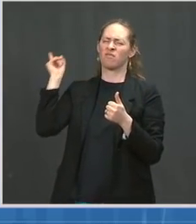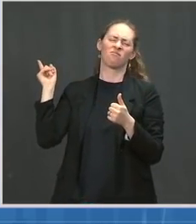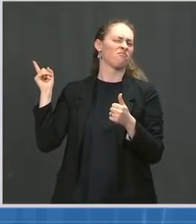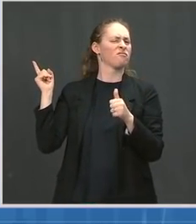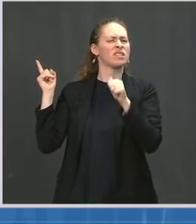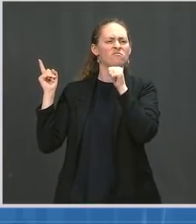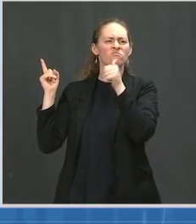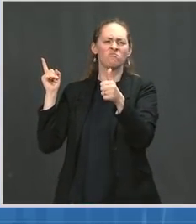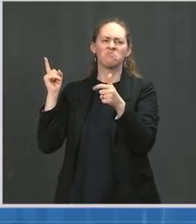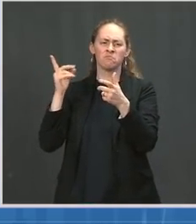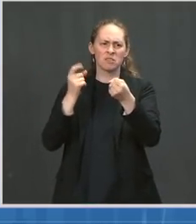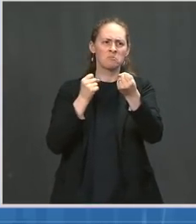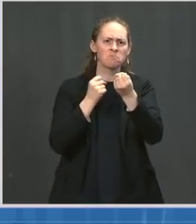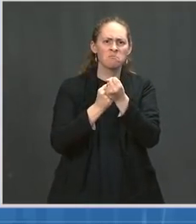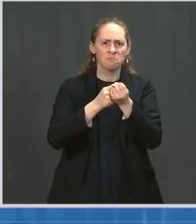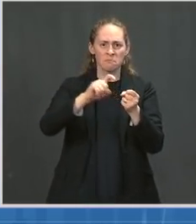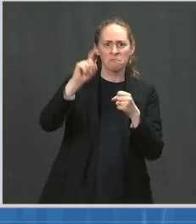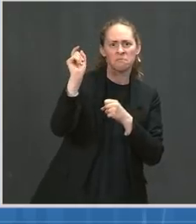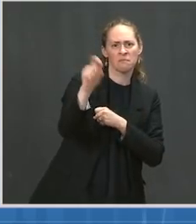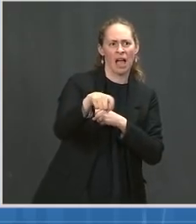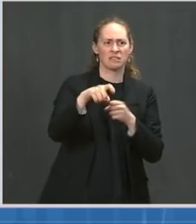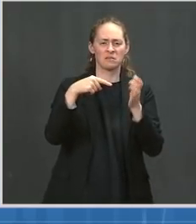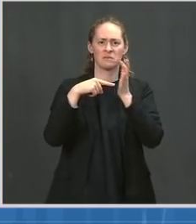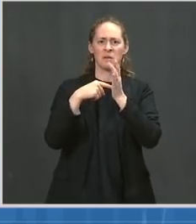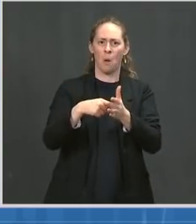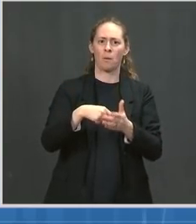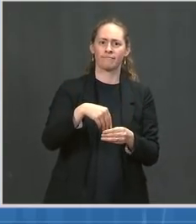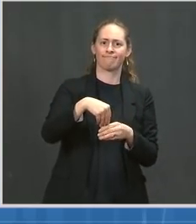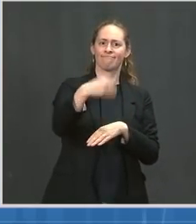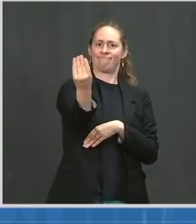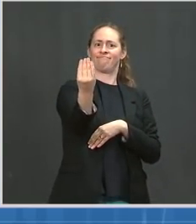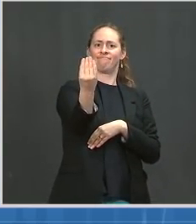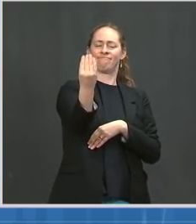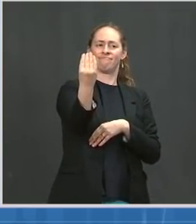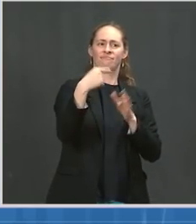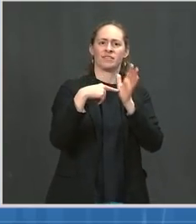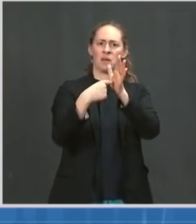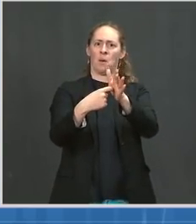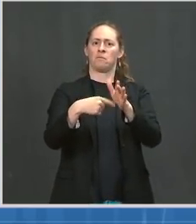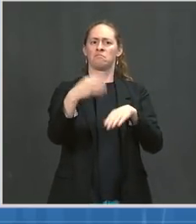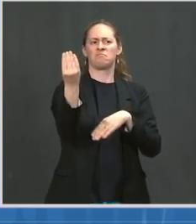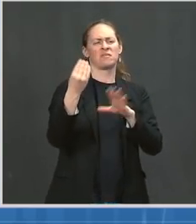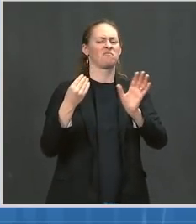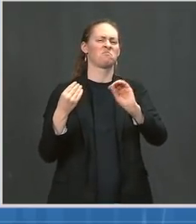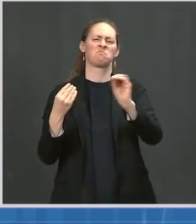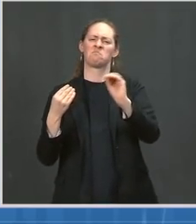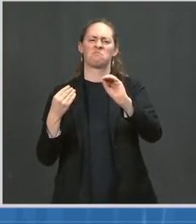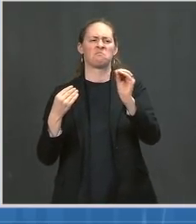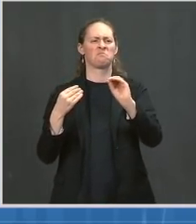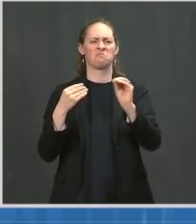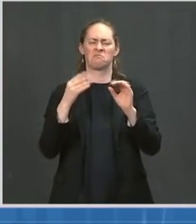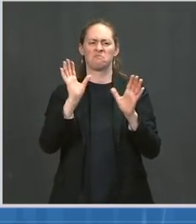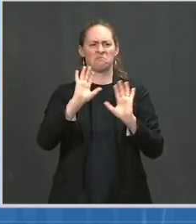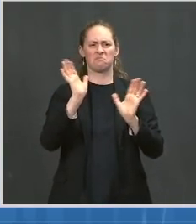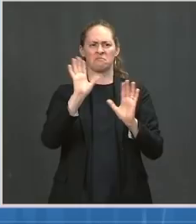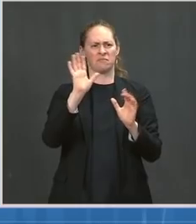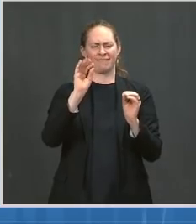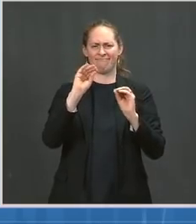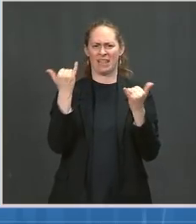that requires Americans to carry a credential. There'll be no federal vaccination database, no federal mandate